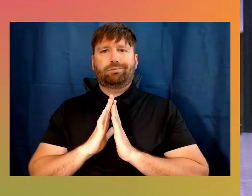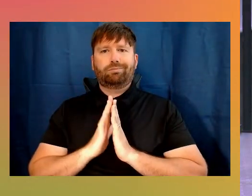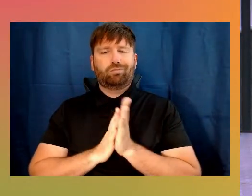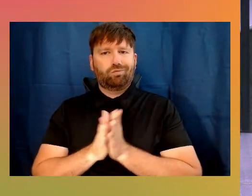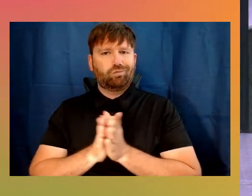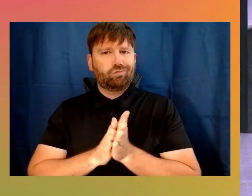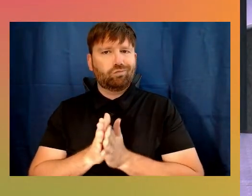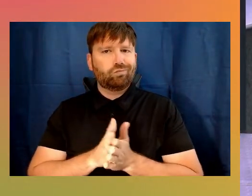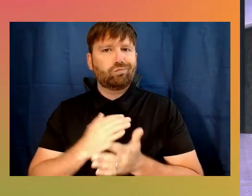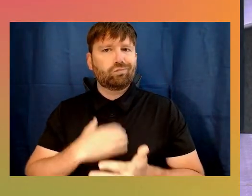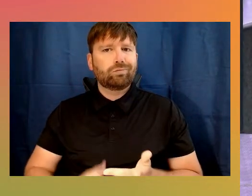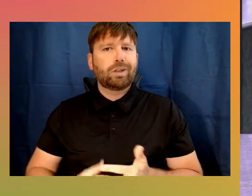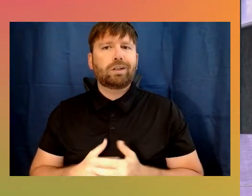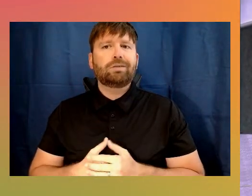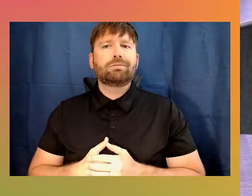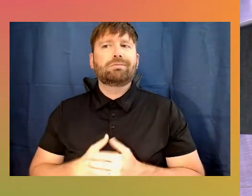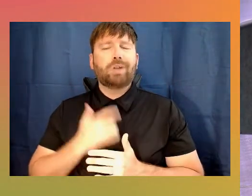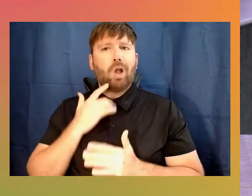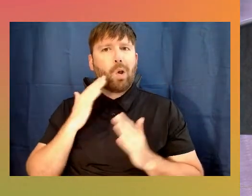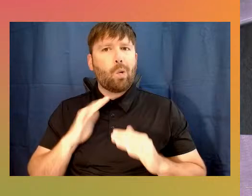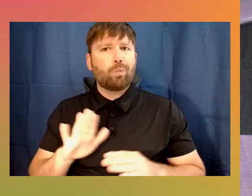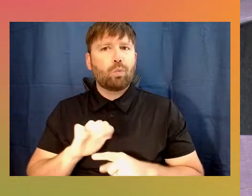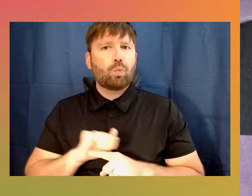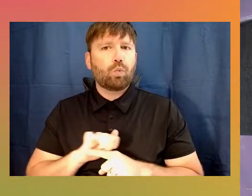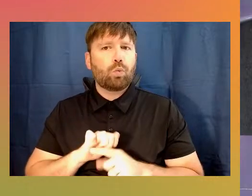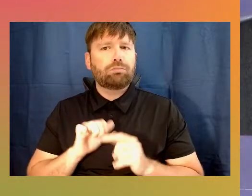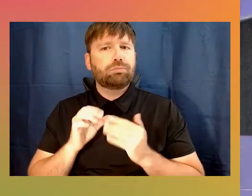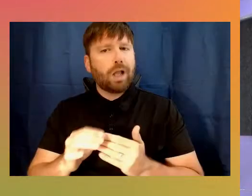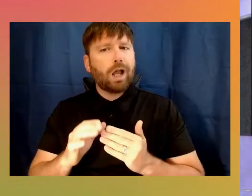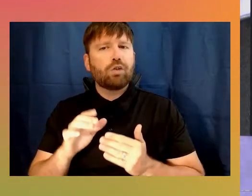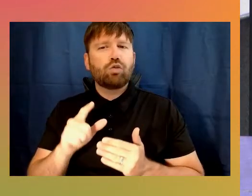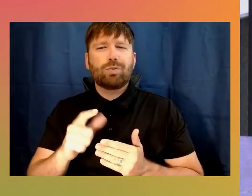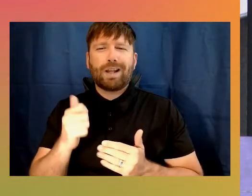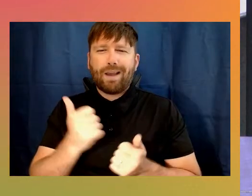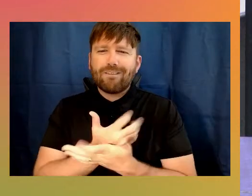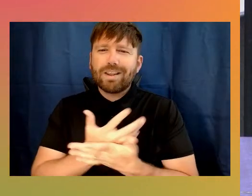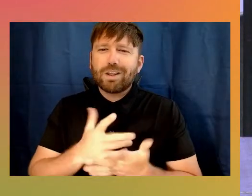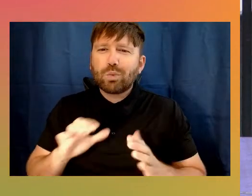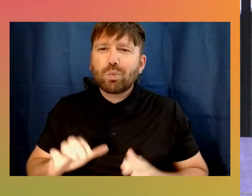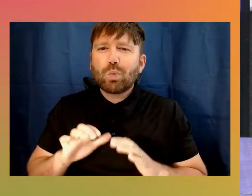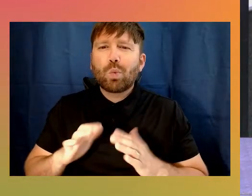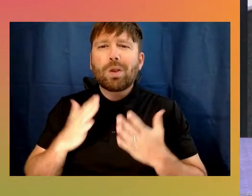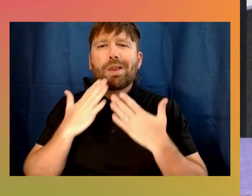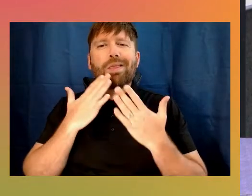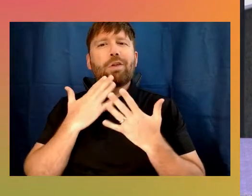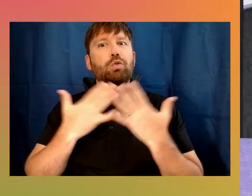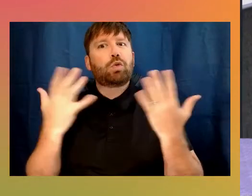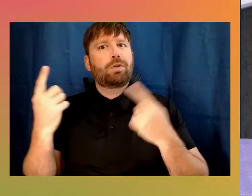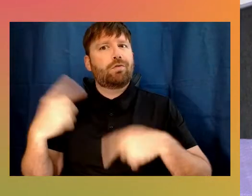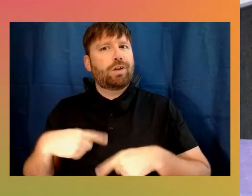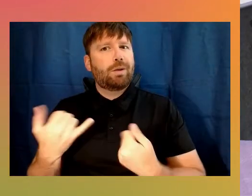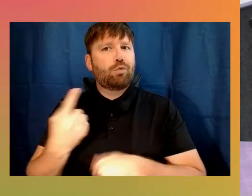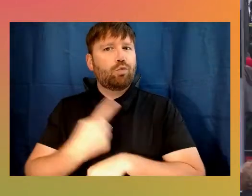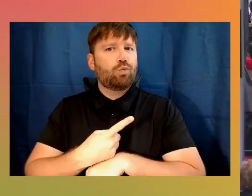TO THE HEART FOR CONSISTENCY OF